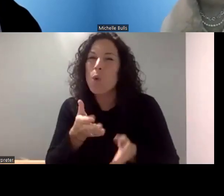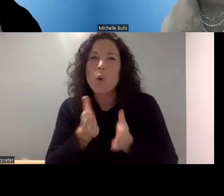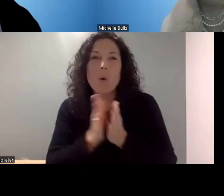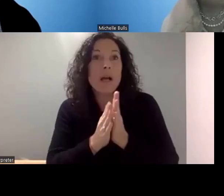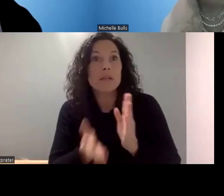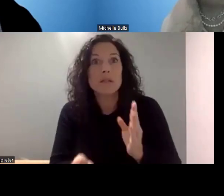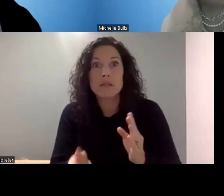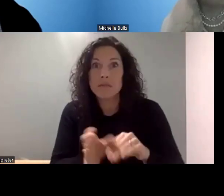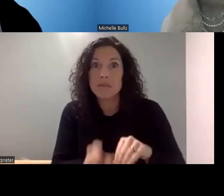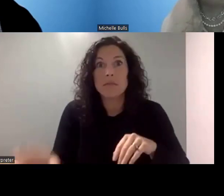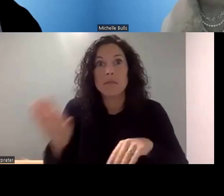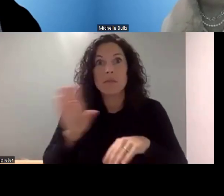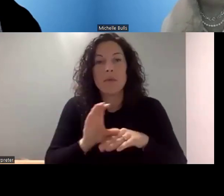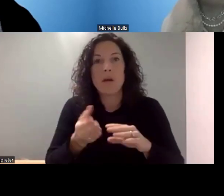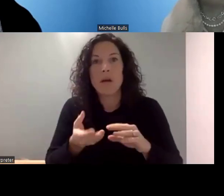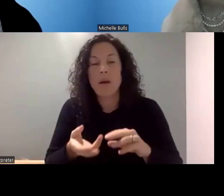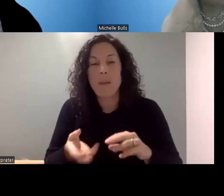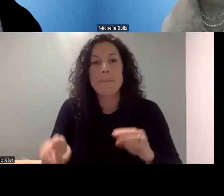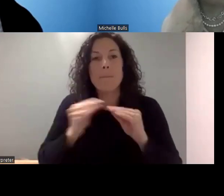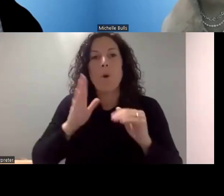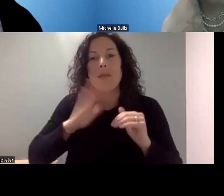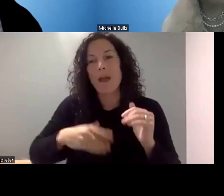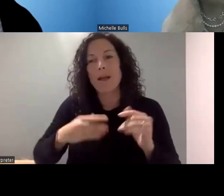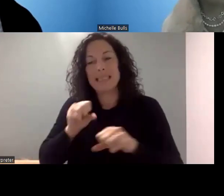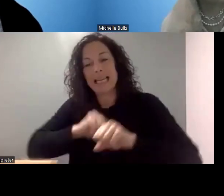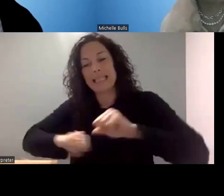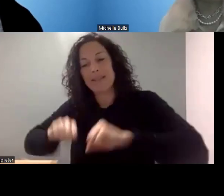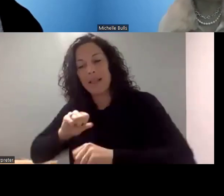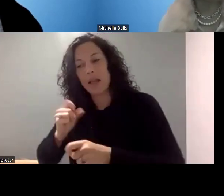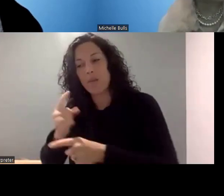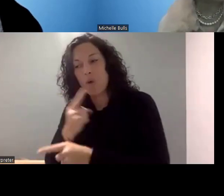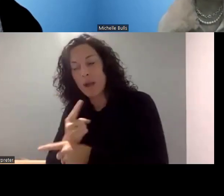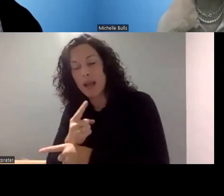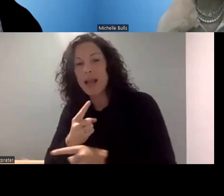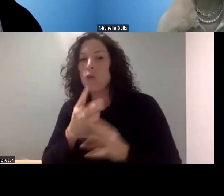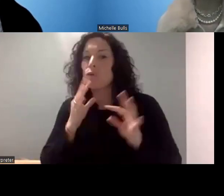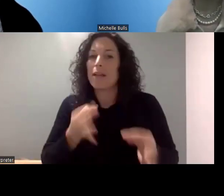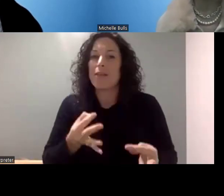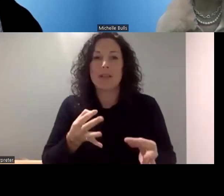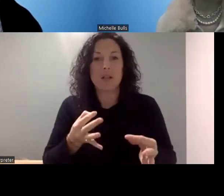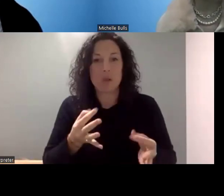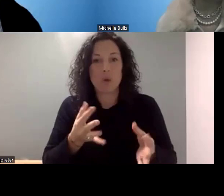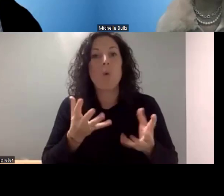than are scientifically appropriate, and you definitely want to be requesting funds